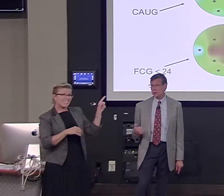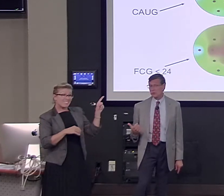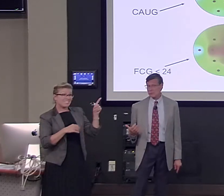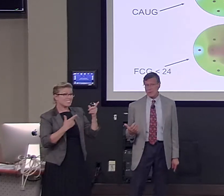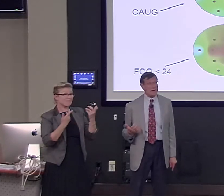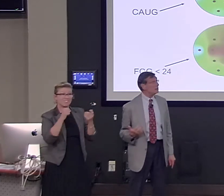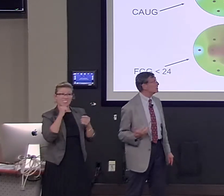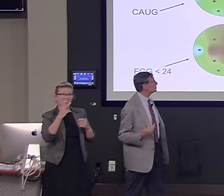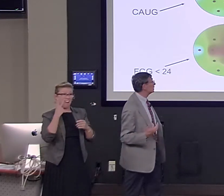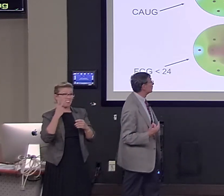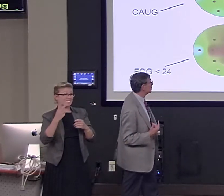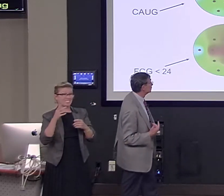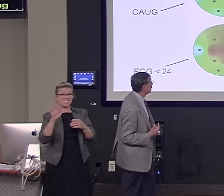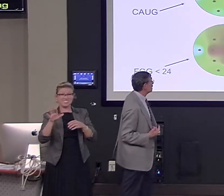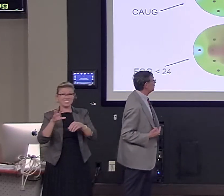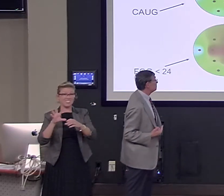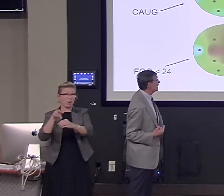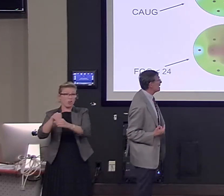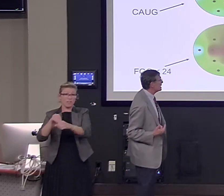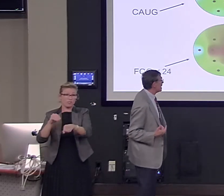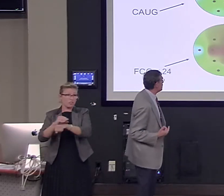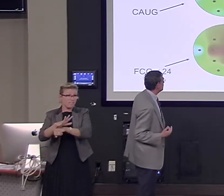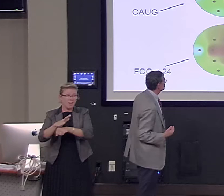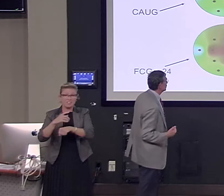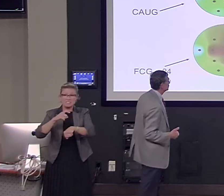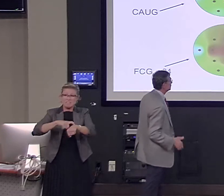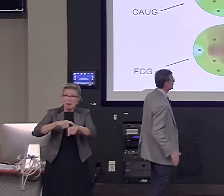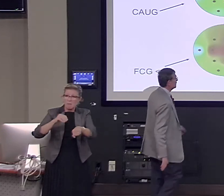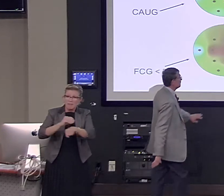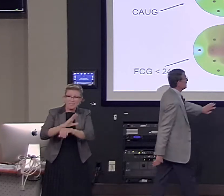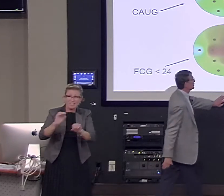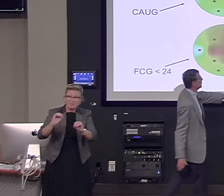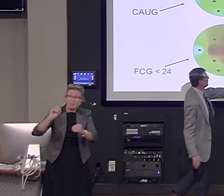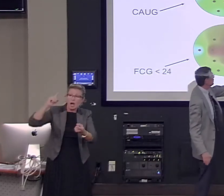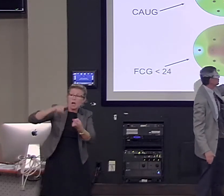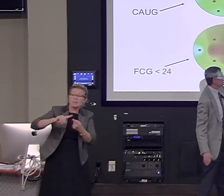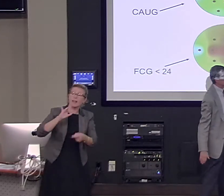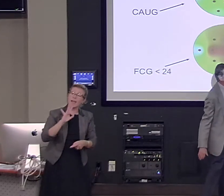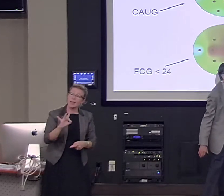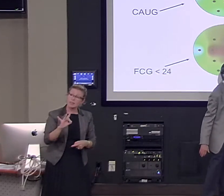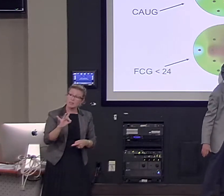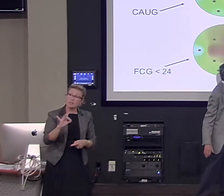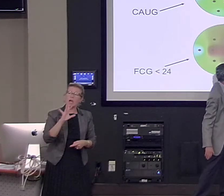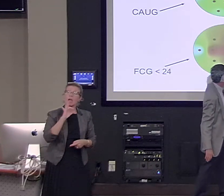the children were eight years old but by eight years old here are the community controlled.